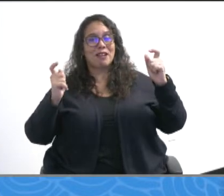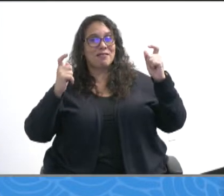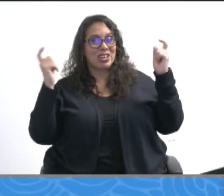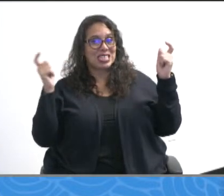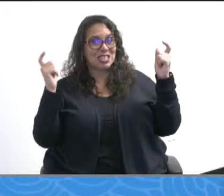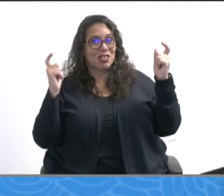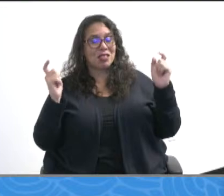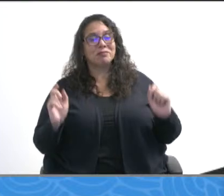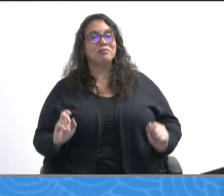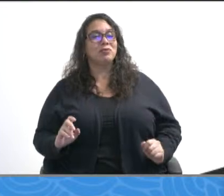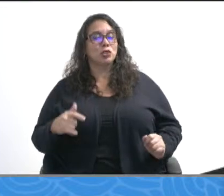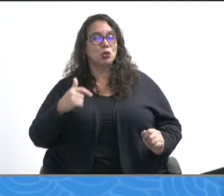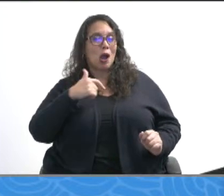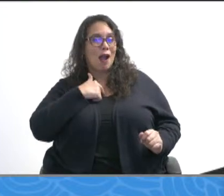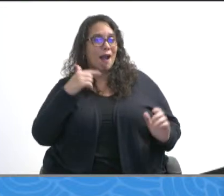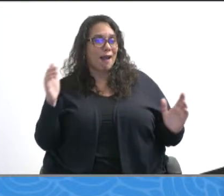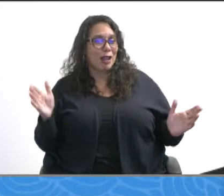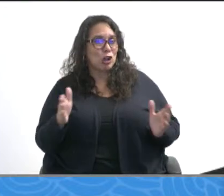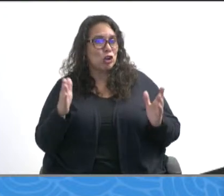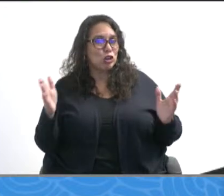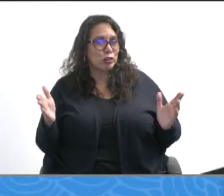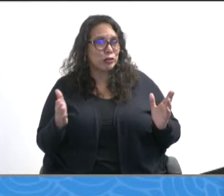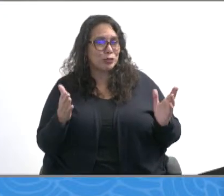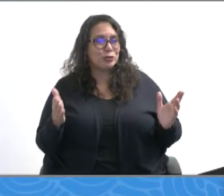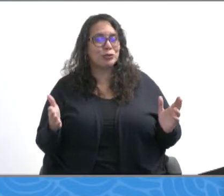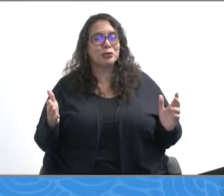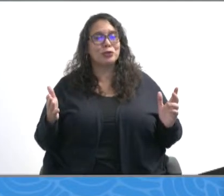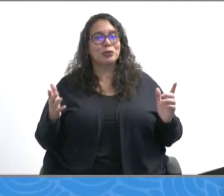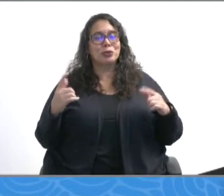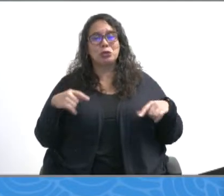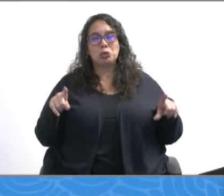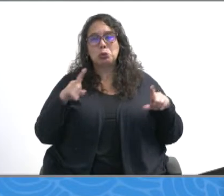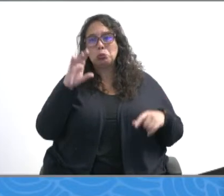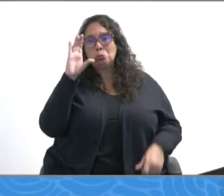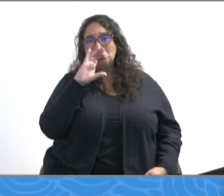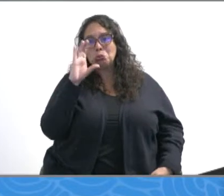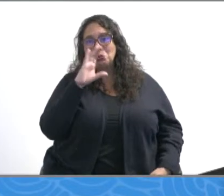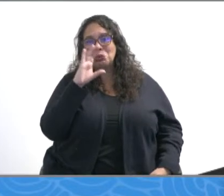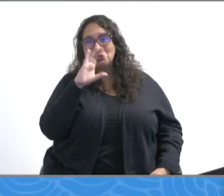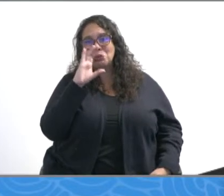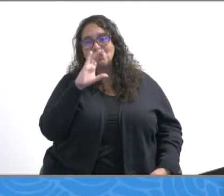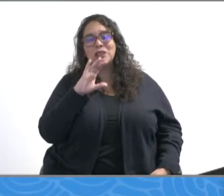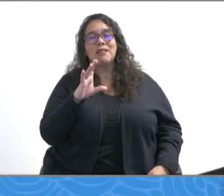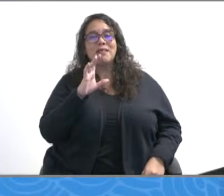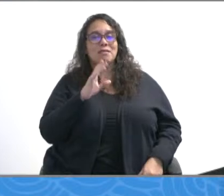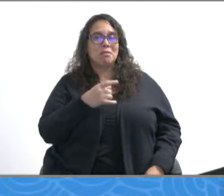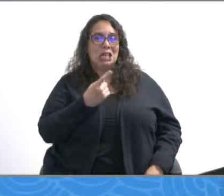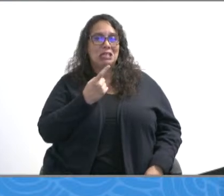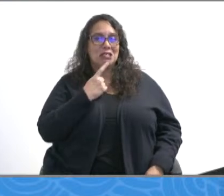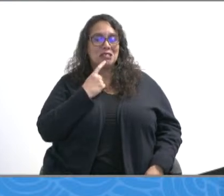And so I encourage you to go ahead and peruse any of these. And like I said, at the end of our meeting,